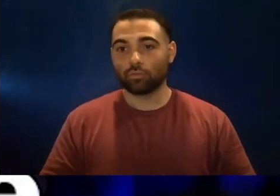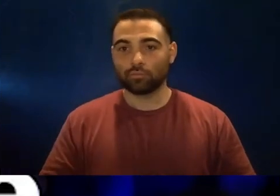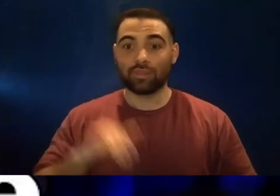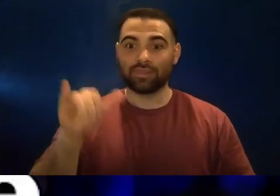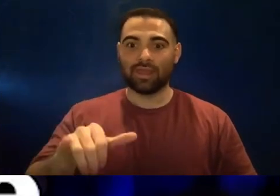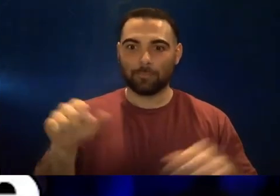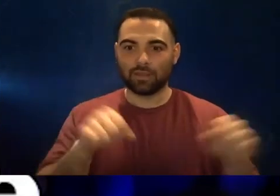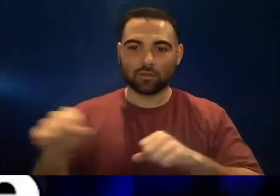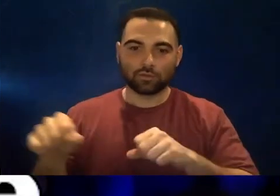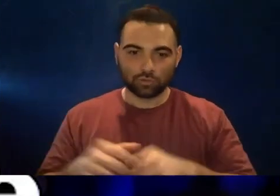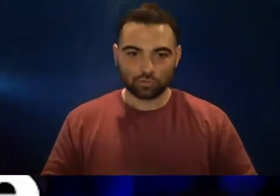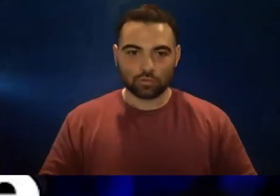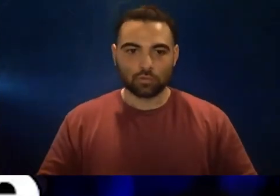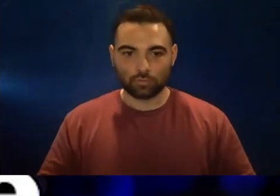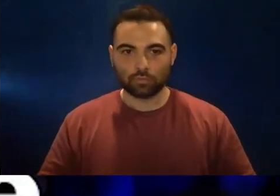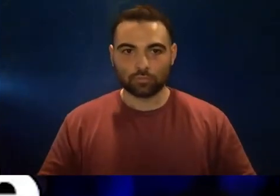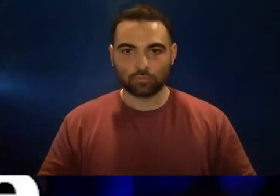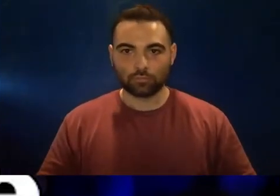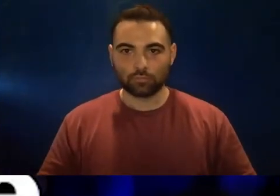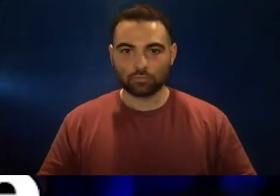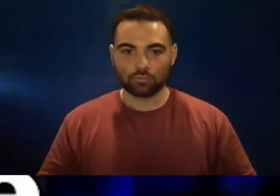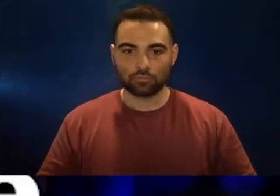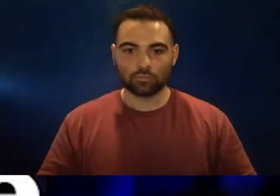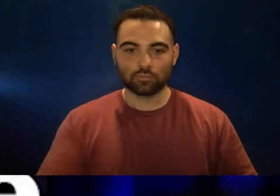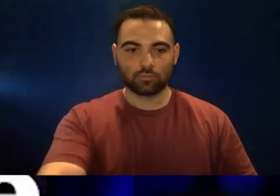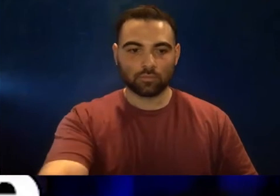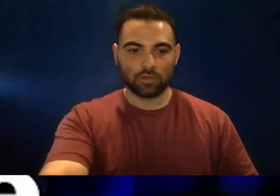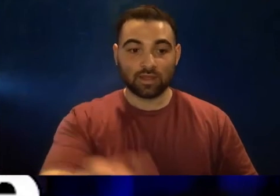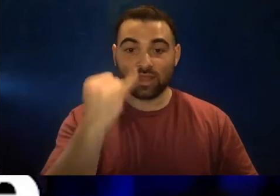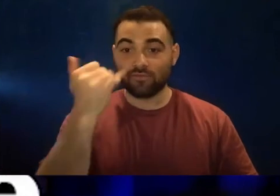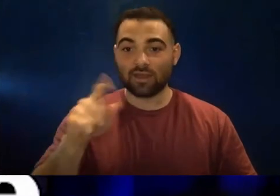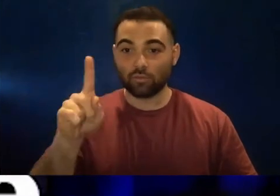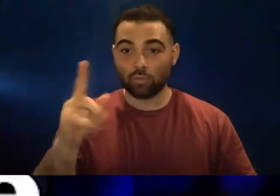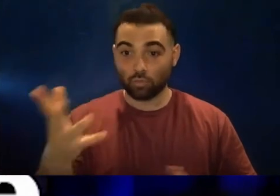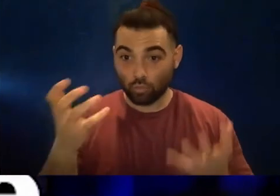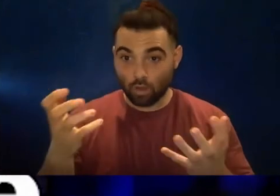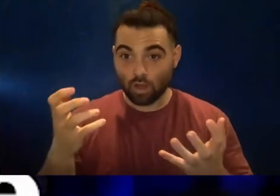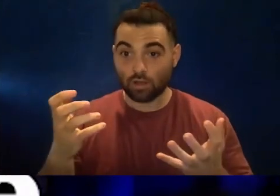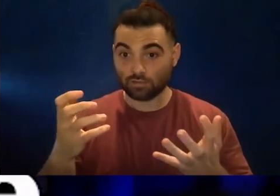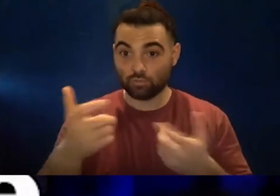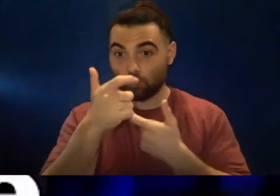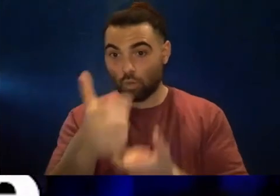if anybody has a need and a place to do that, we can work with them to do so.